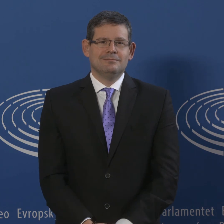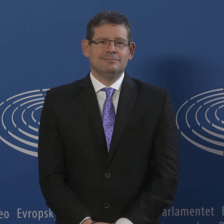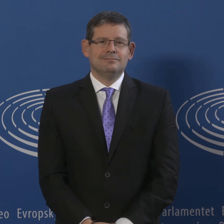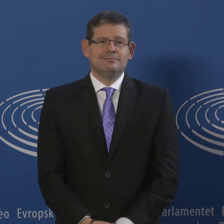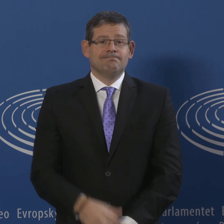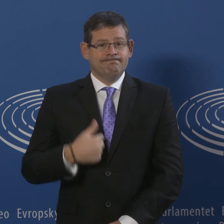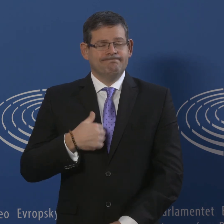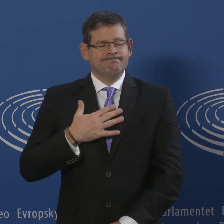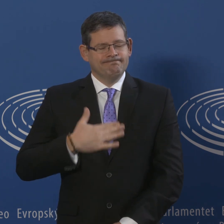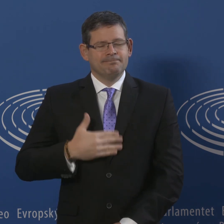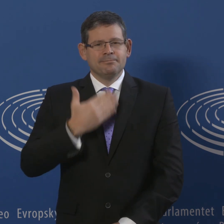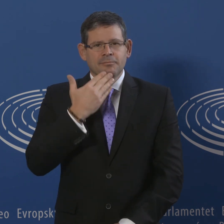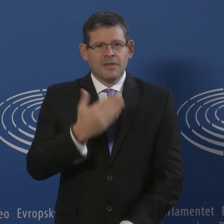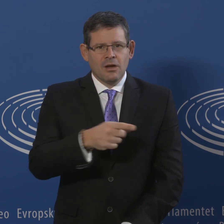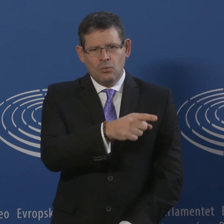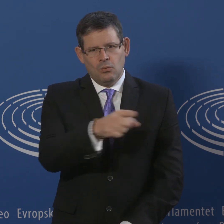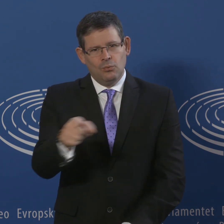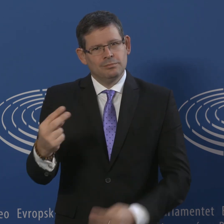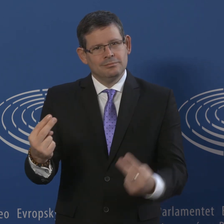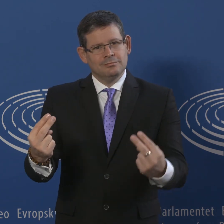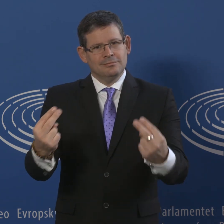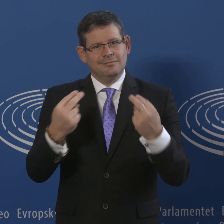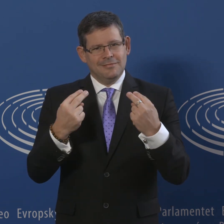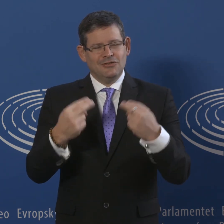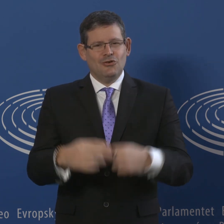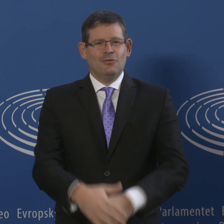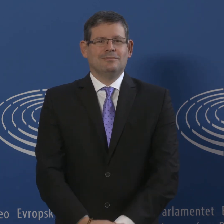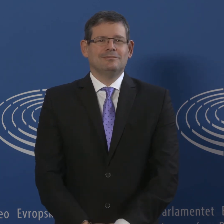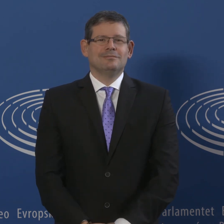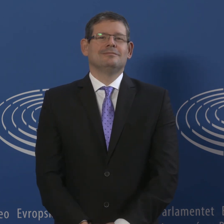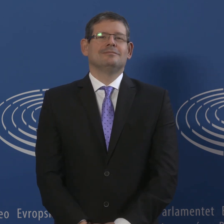Thank you for your attention!